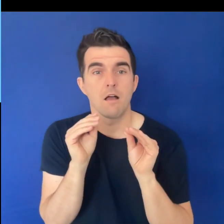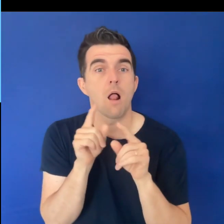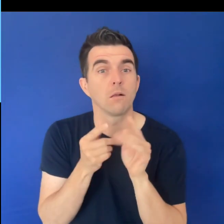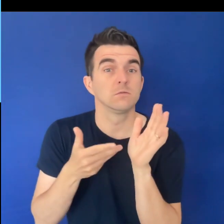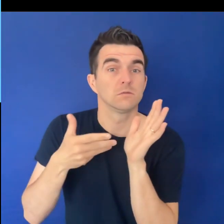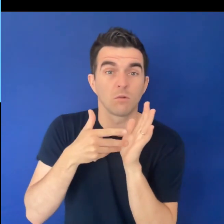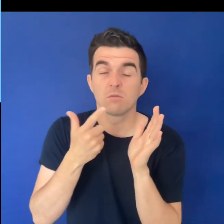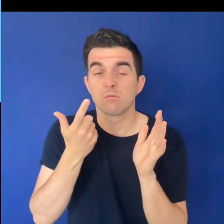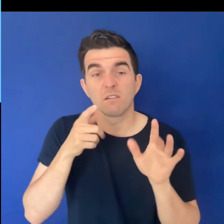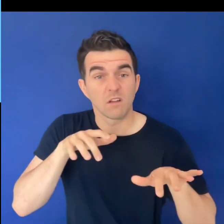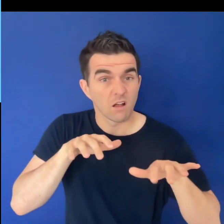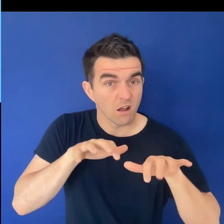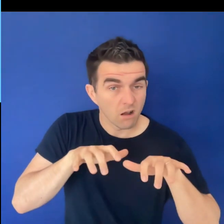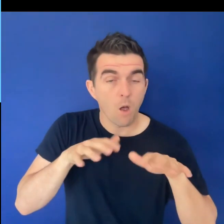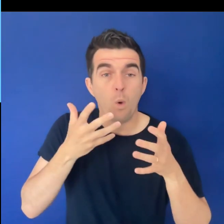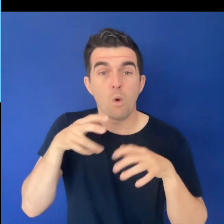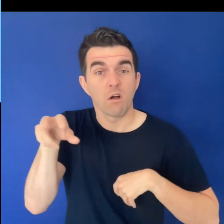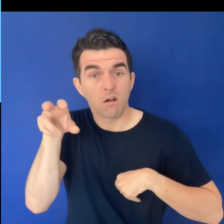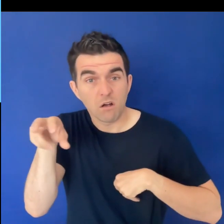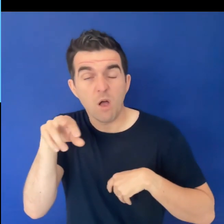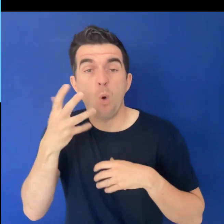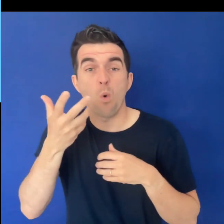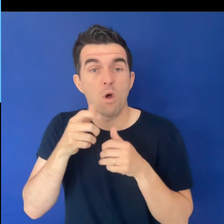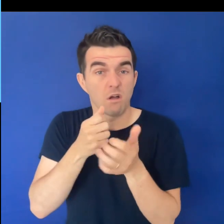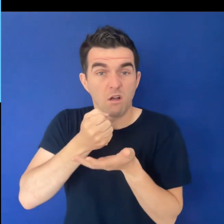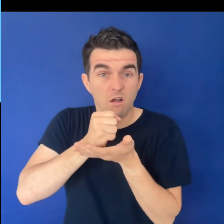whether it’s through keyboard, mouse, or the controller.